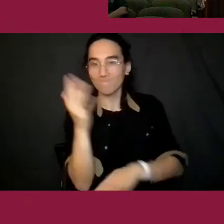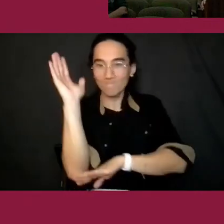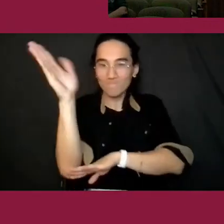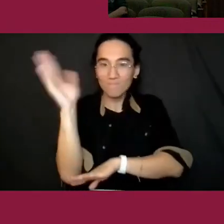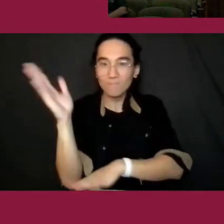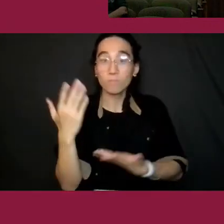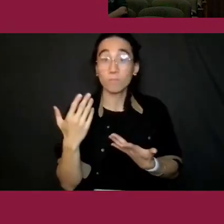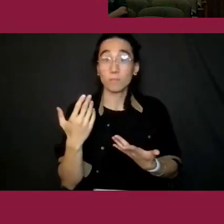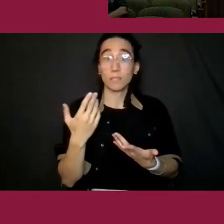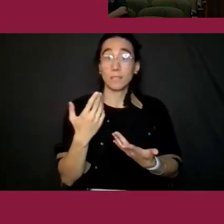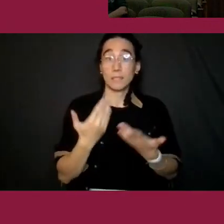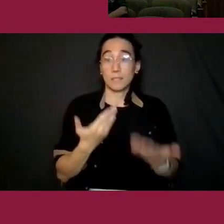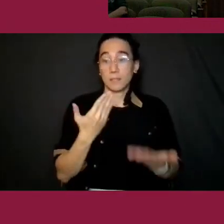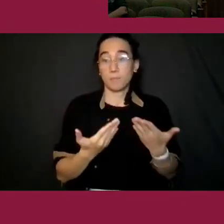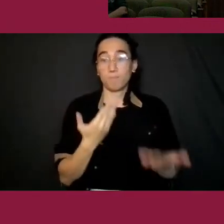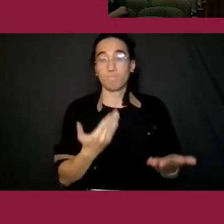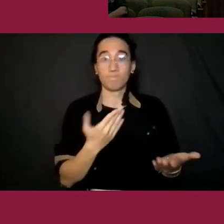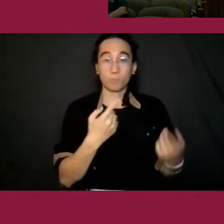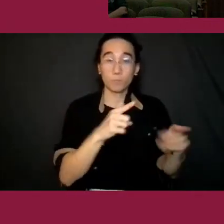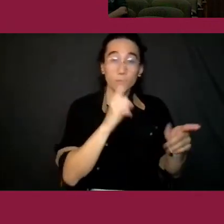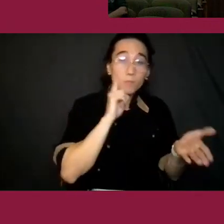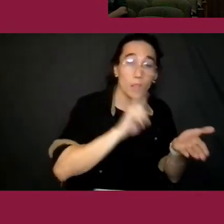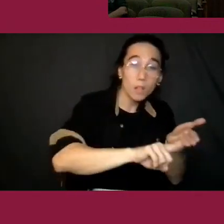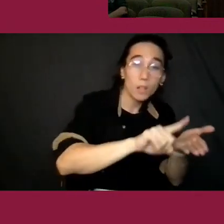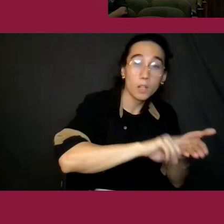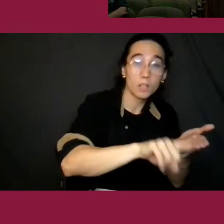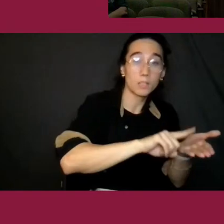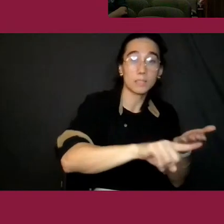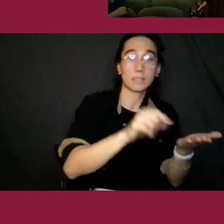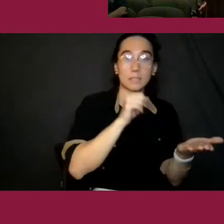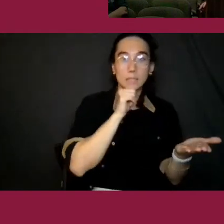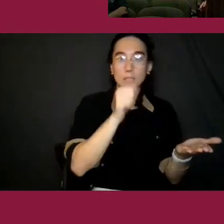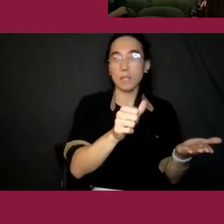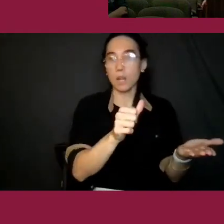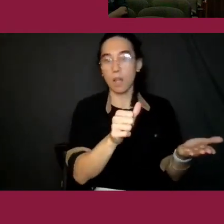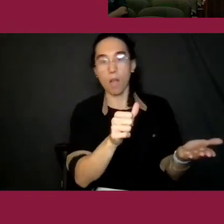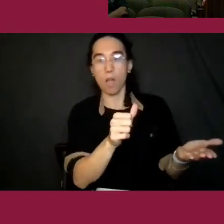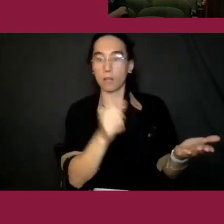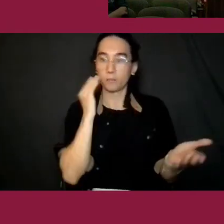sometimes get so distant from what happens in the classroom, and it's an opportunity to be reminded of the caliber